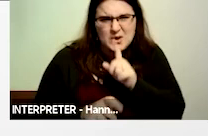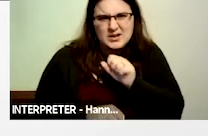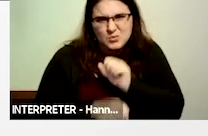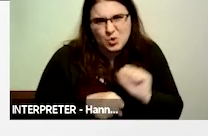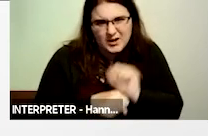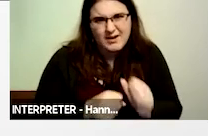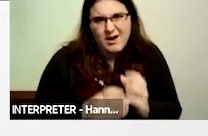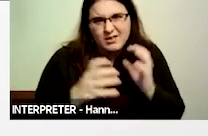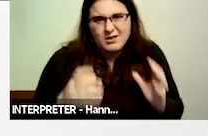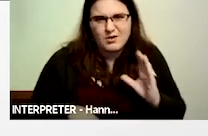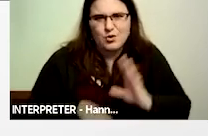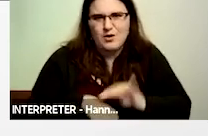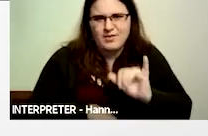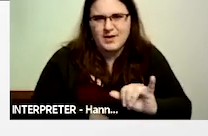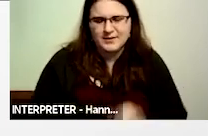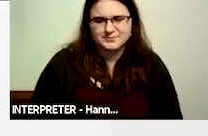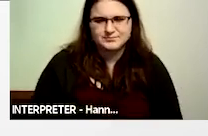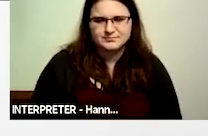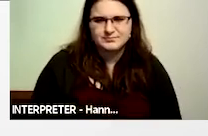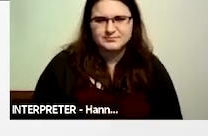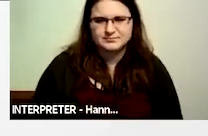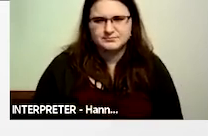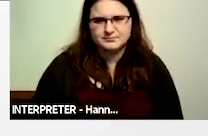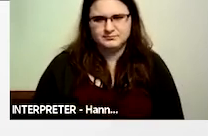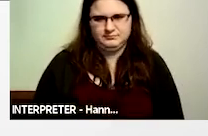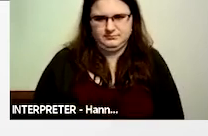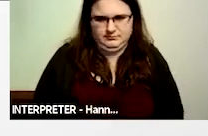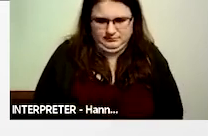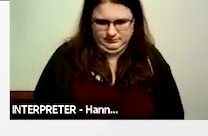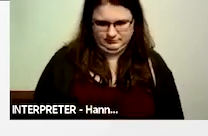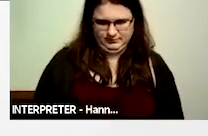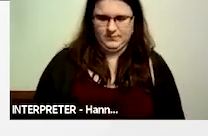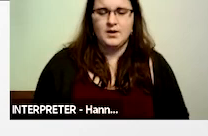Ben Woelk: Collaboration going on, you know, talking to colleagues at different universities